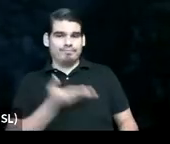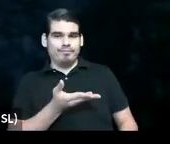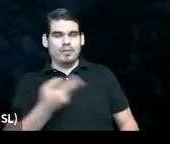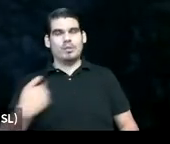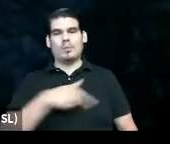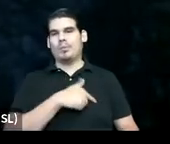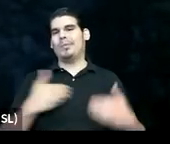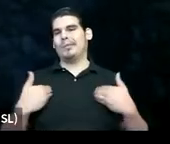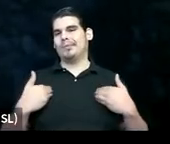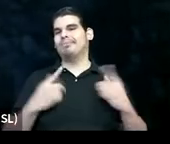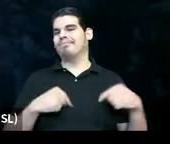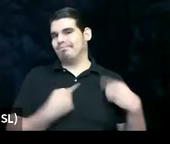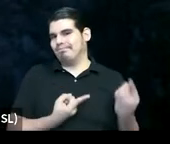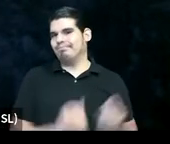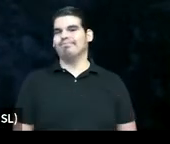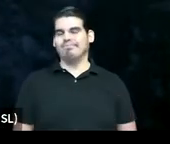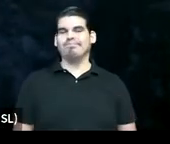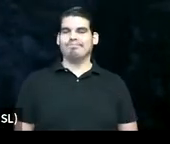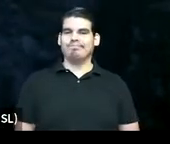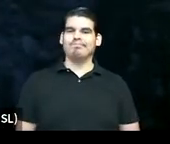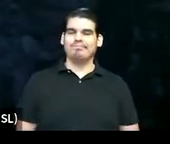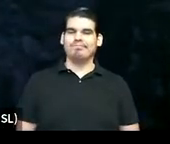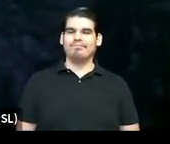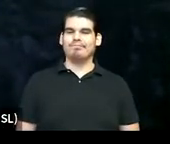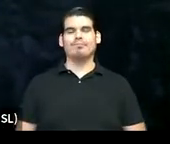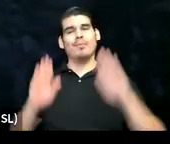Stats in here and I realized 20 minutes is a very short amount